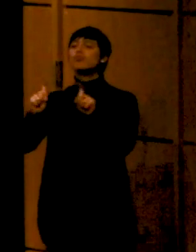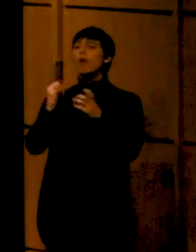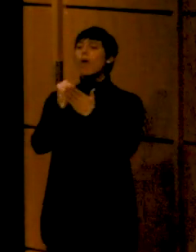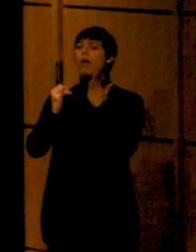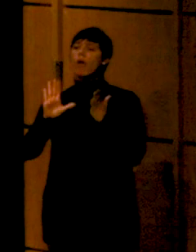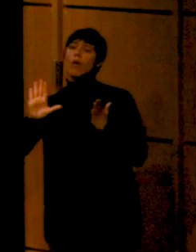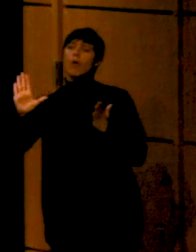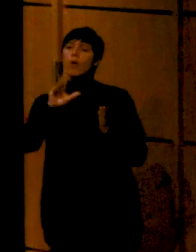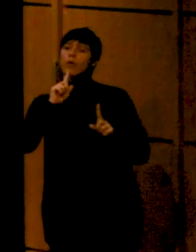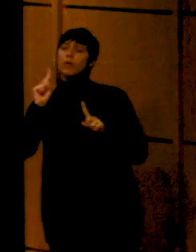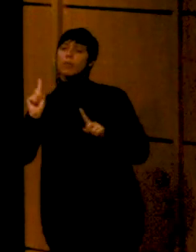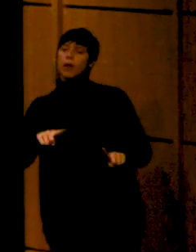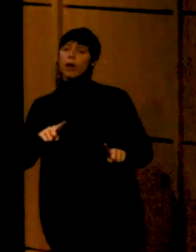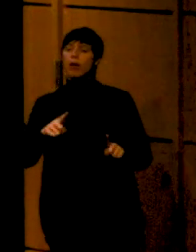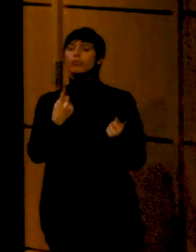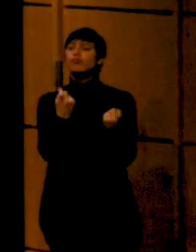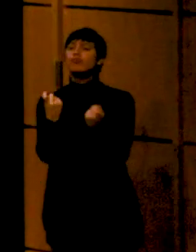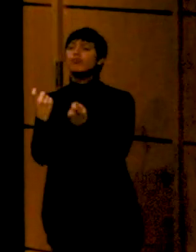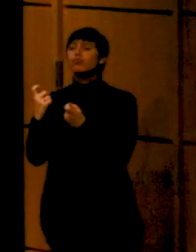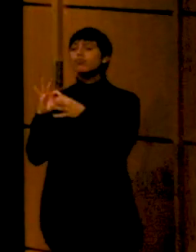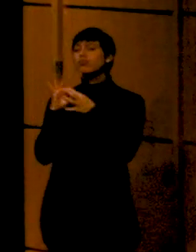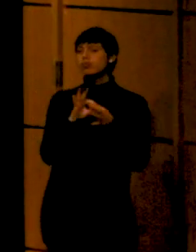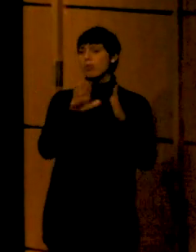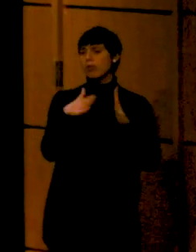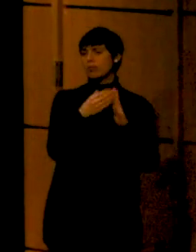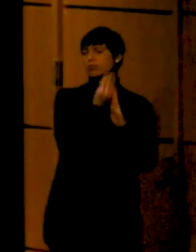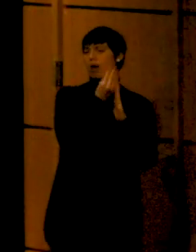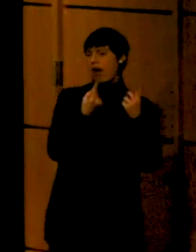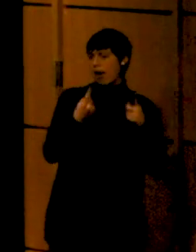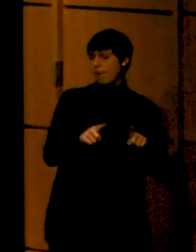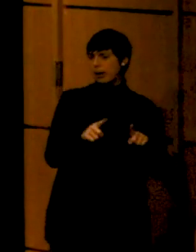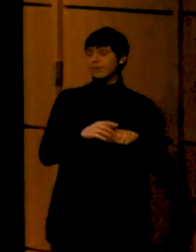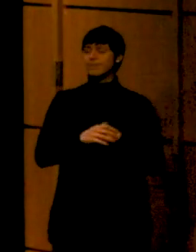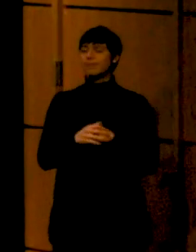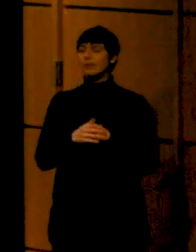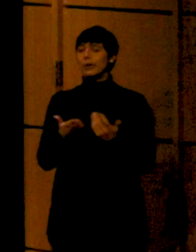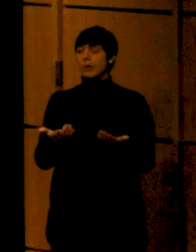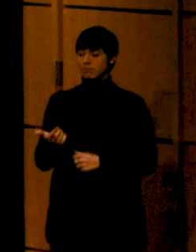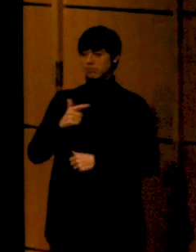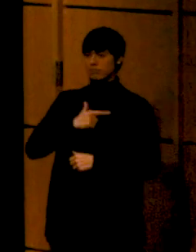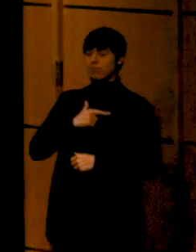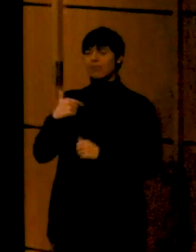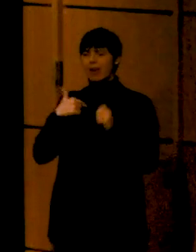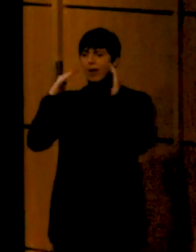And I hope if we've achieved anything in doing this exhibition, it is in getting the basic